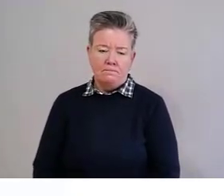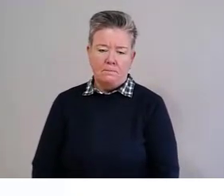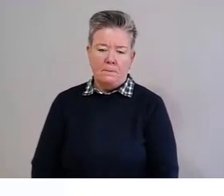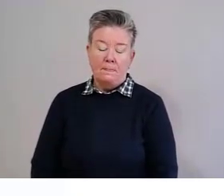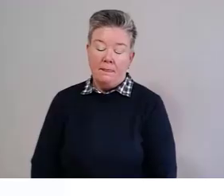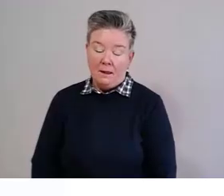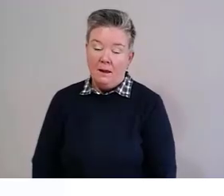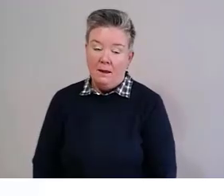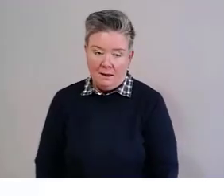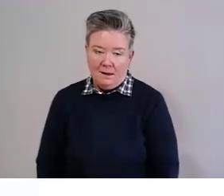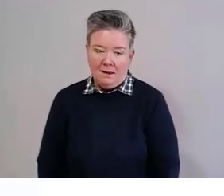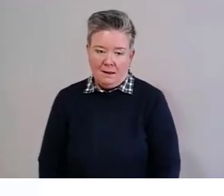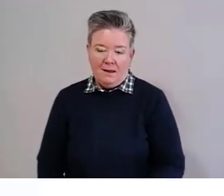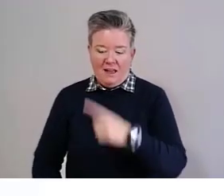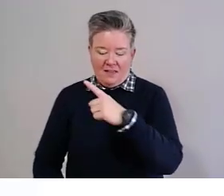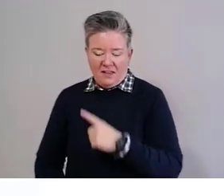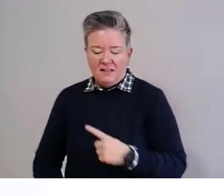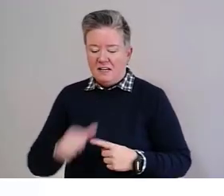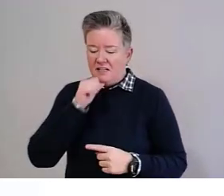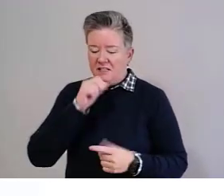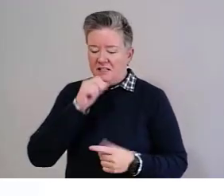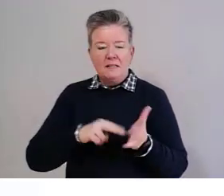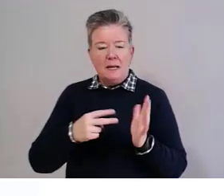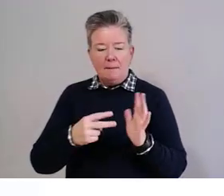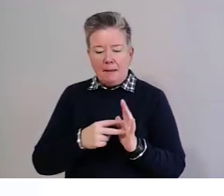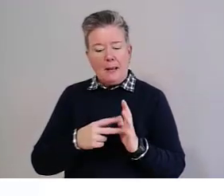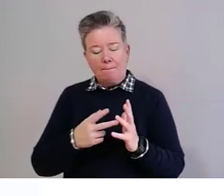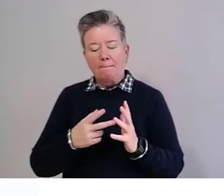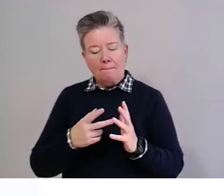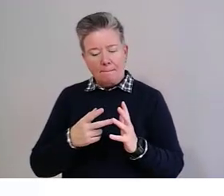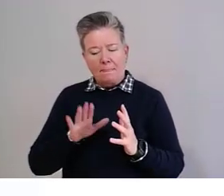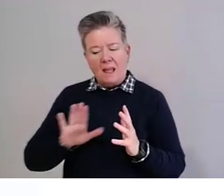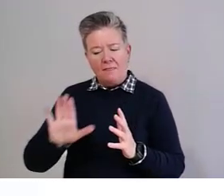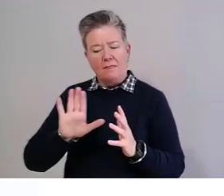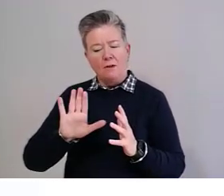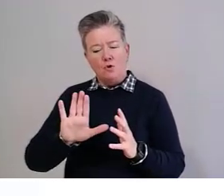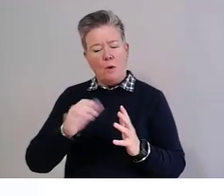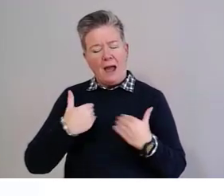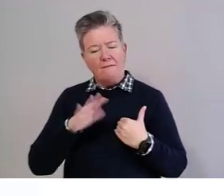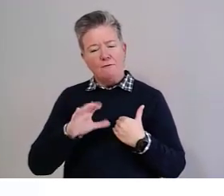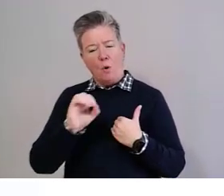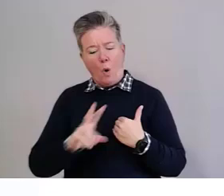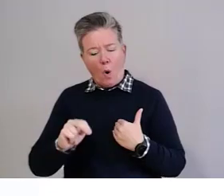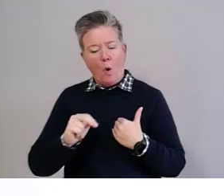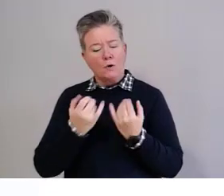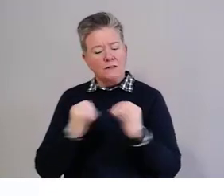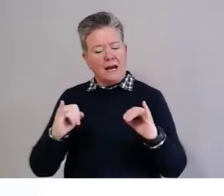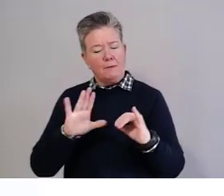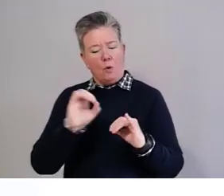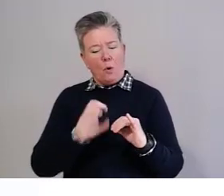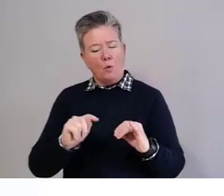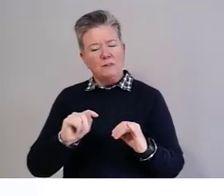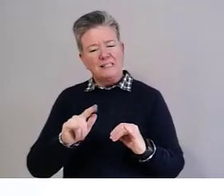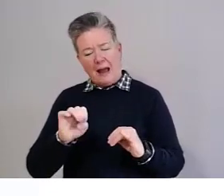None of this is meant to downplay writer autonomy or individual style, but rather to allow professional judgments